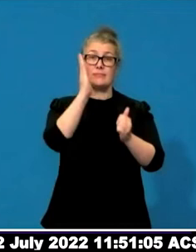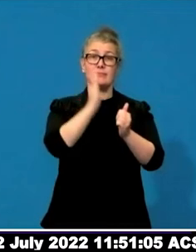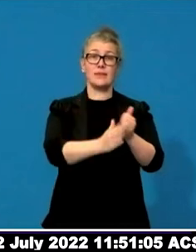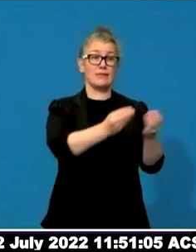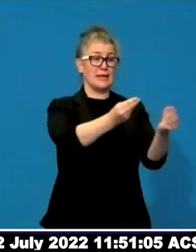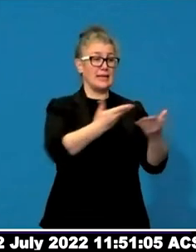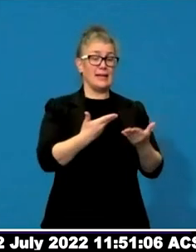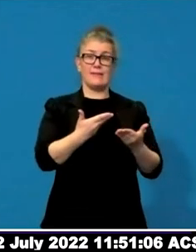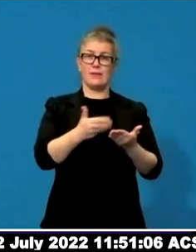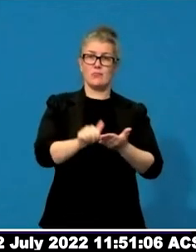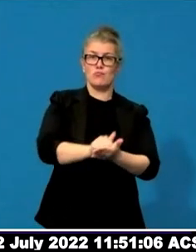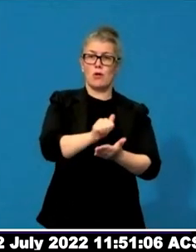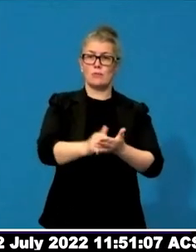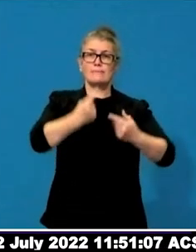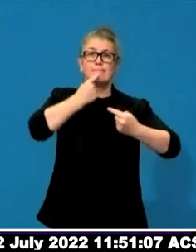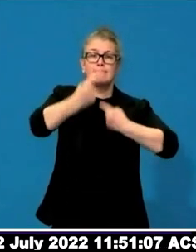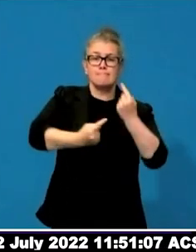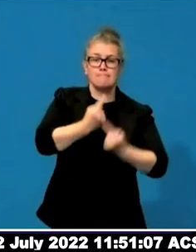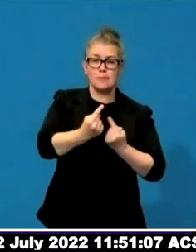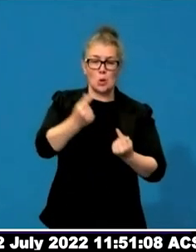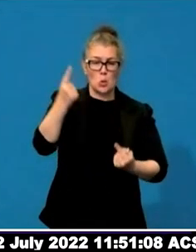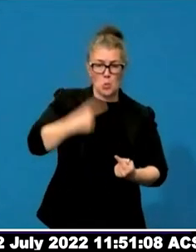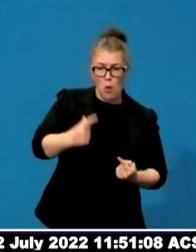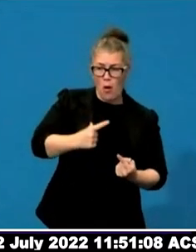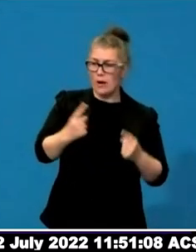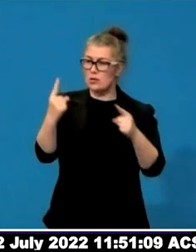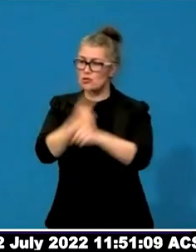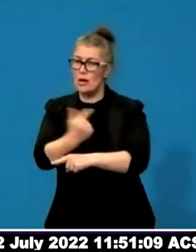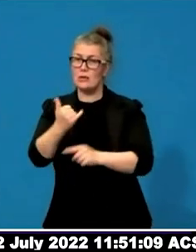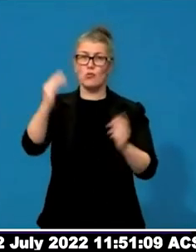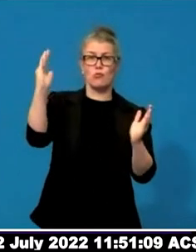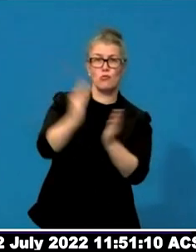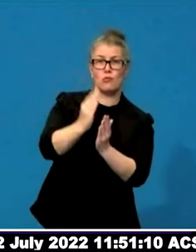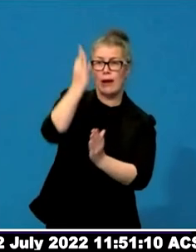of why things have changed or why they've been reduced.